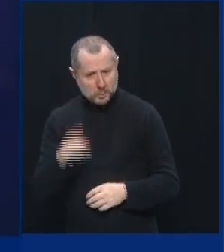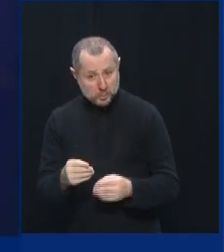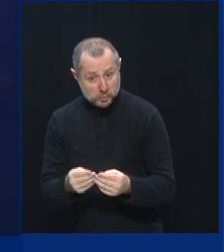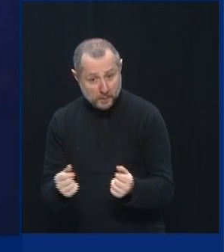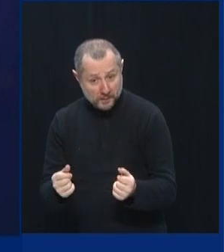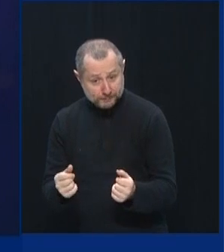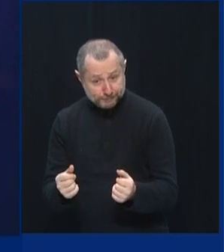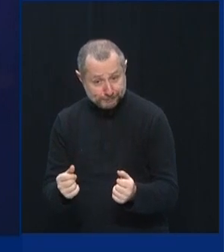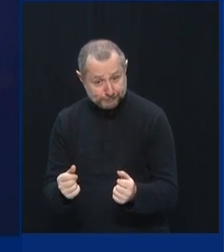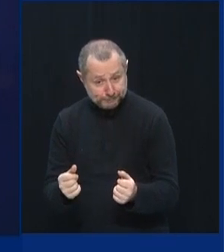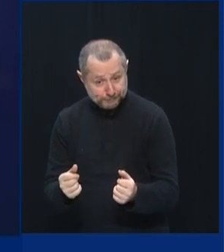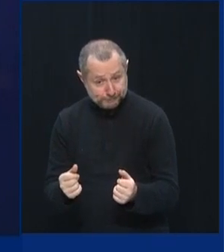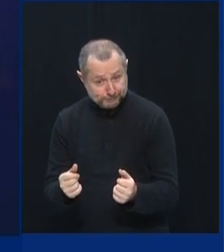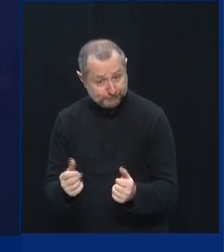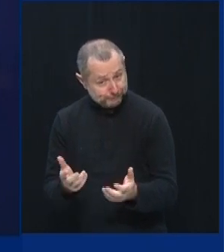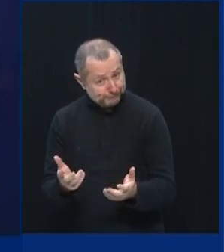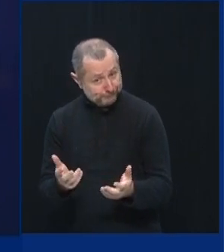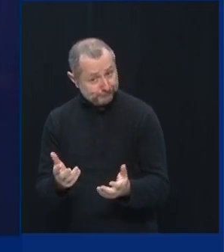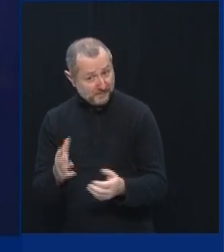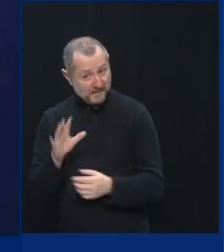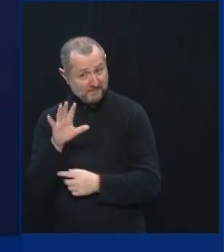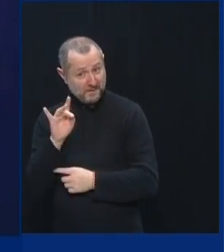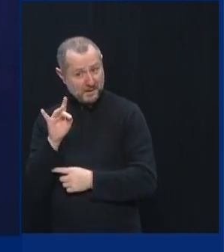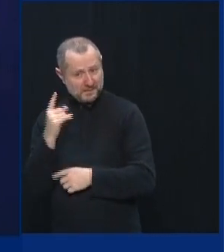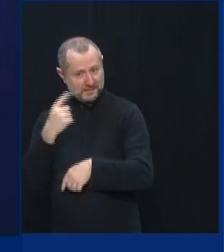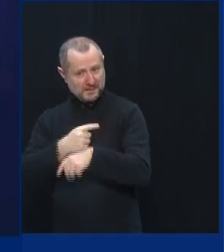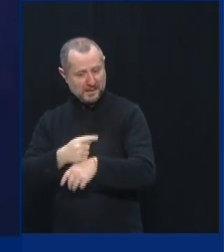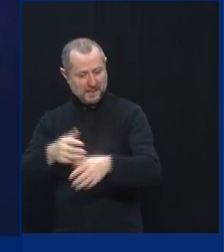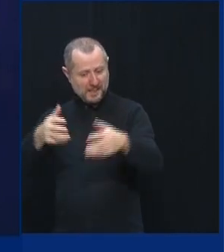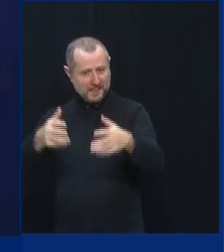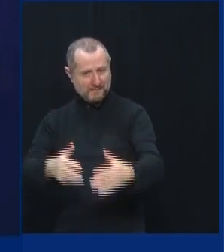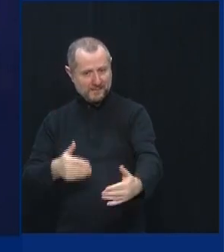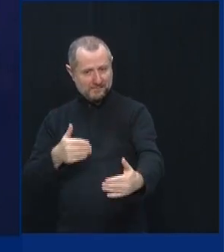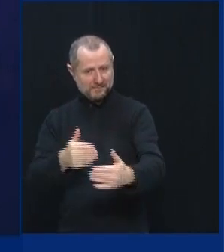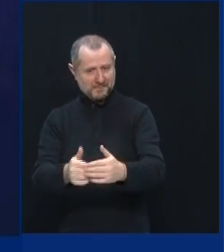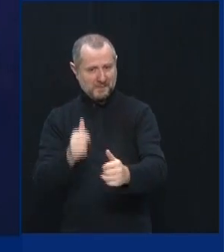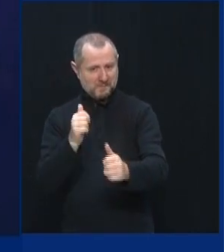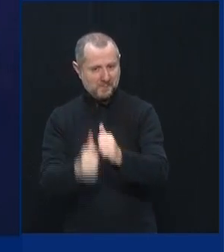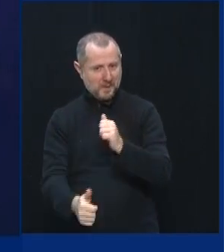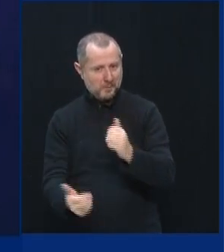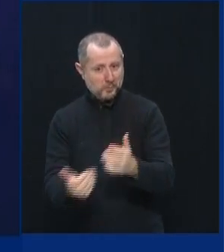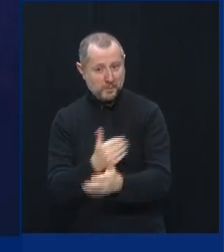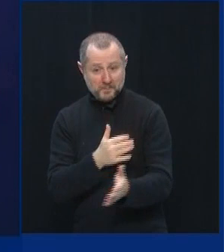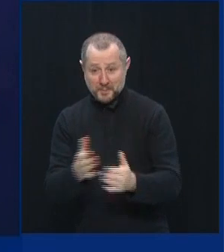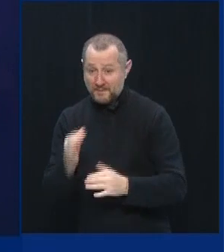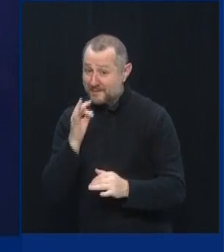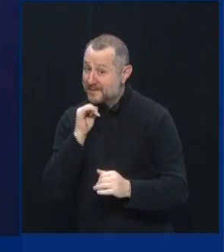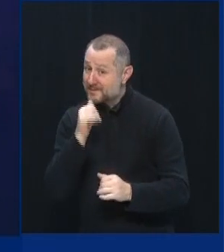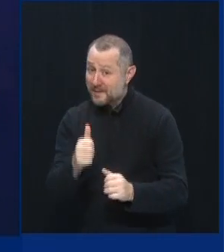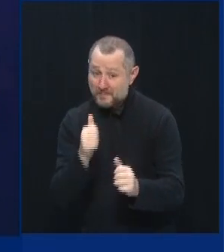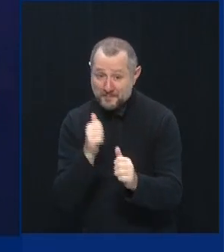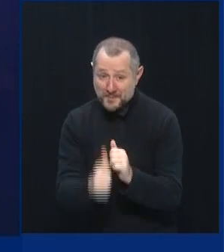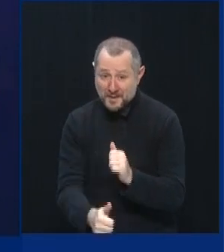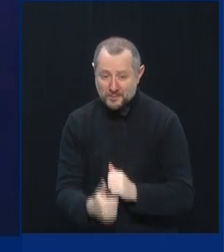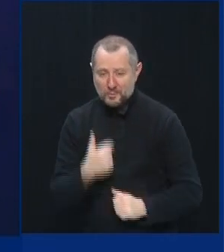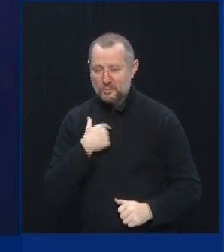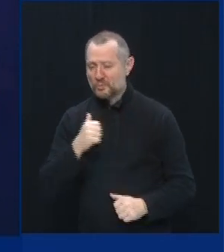PROBLEM. I KNOW. SOLVE IT.